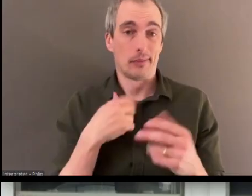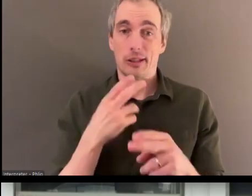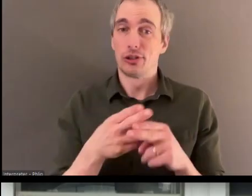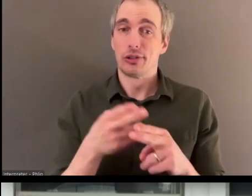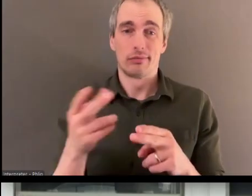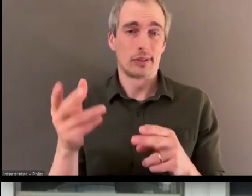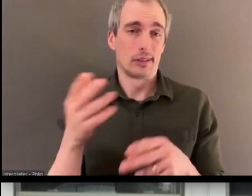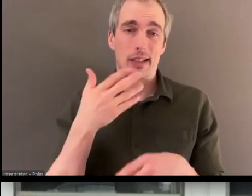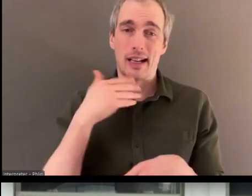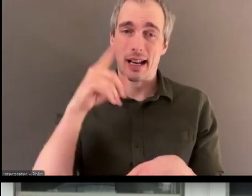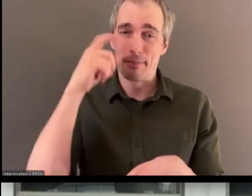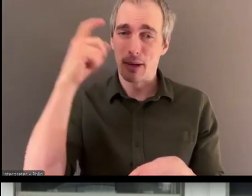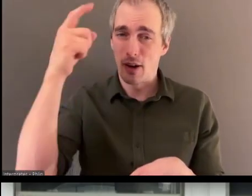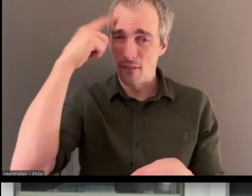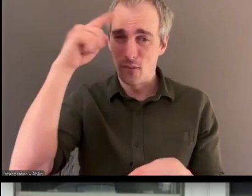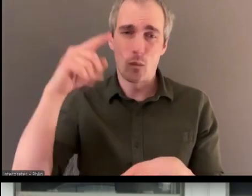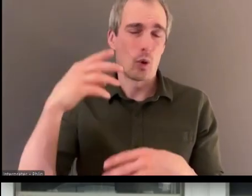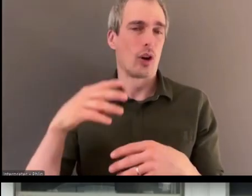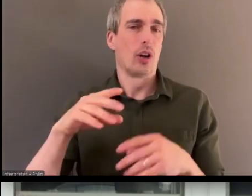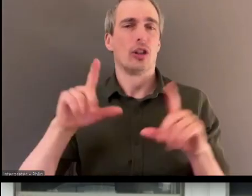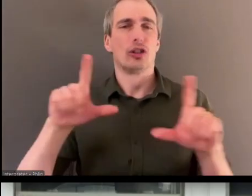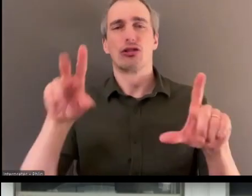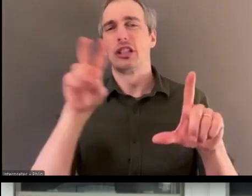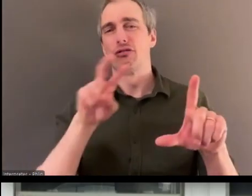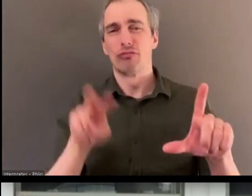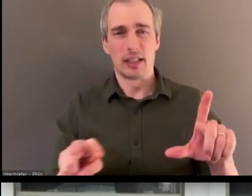Especially one that isn't particularly well tagged.